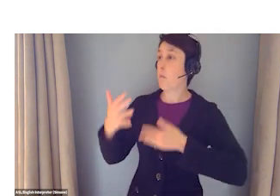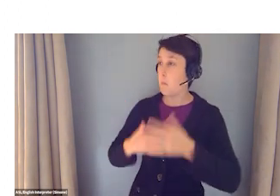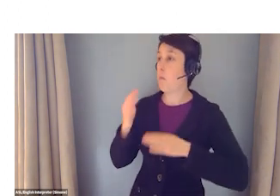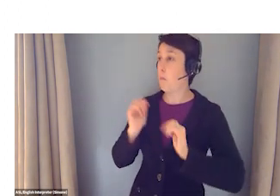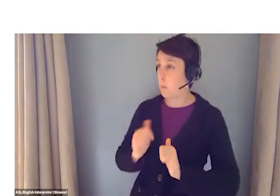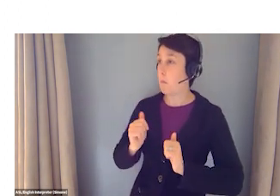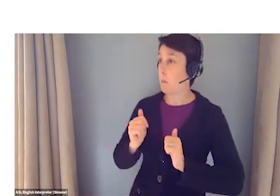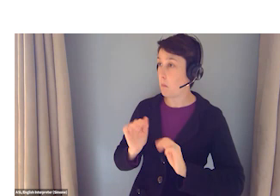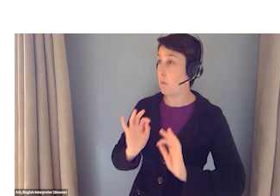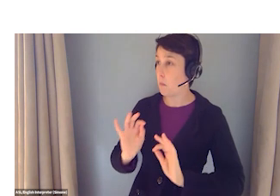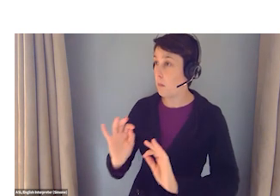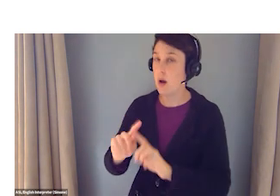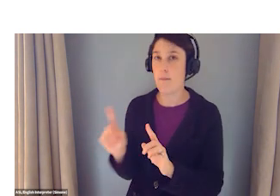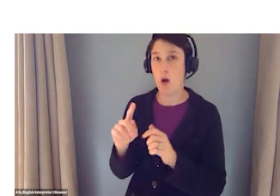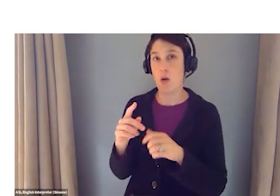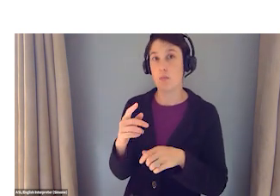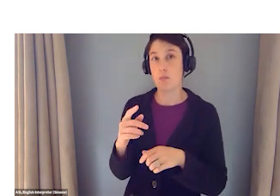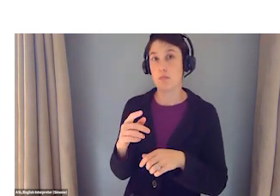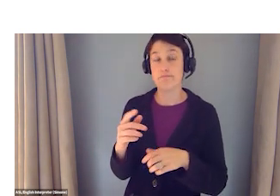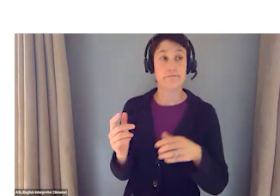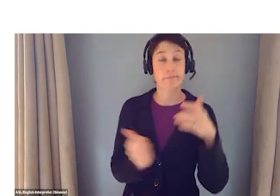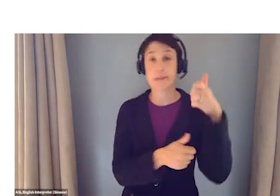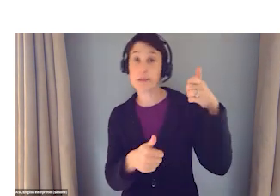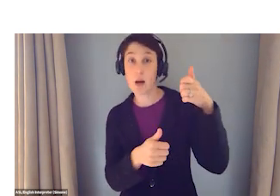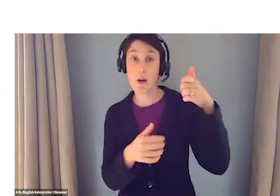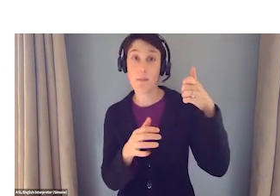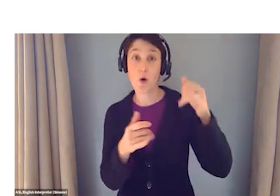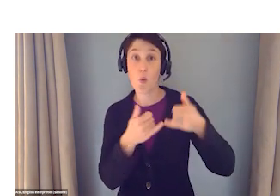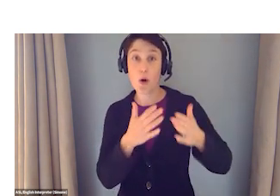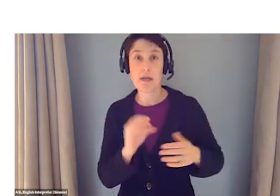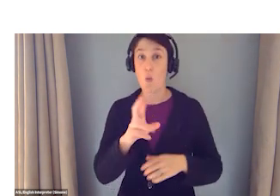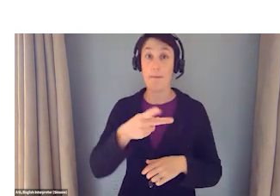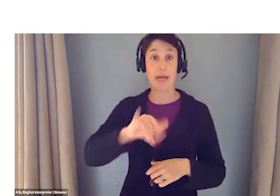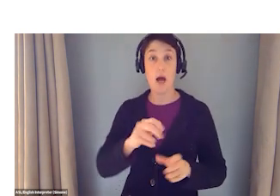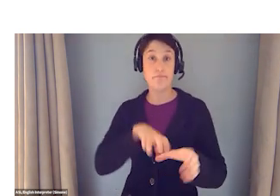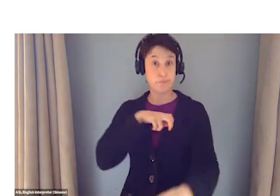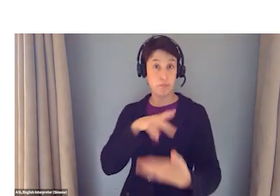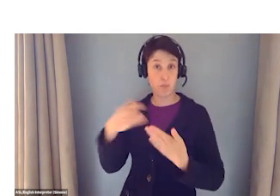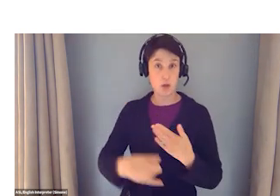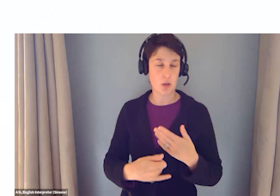or PIs drops out of the project, you found someone else who is great, they may even be better, that's wonderful.